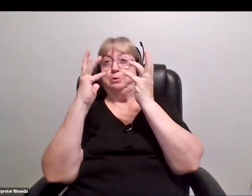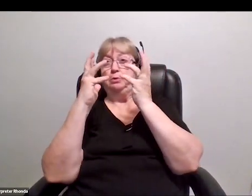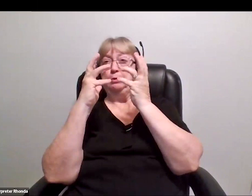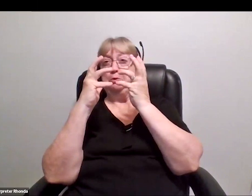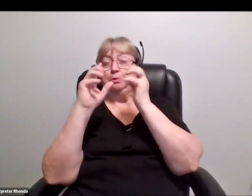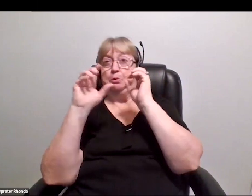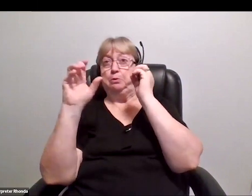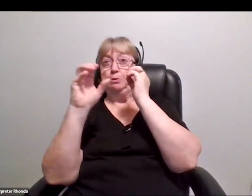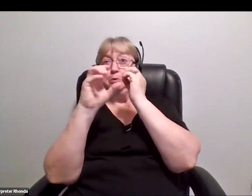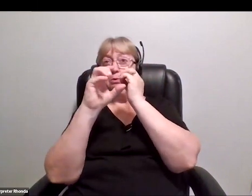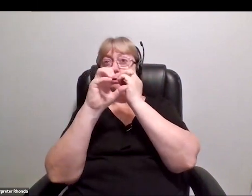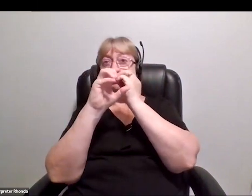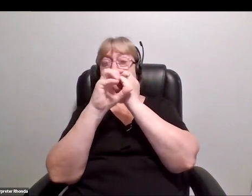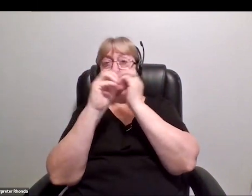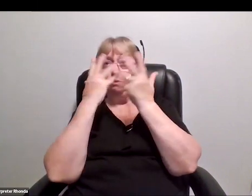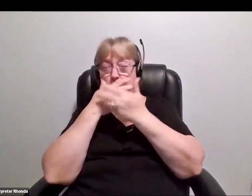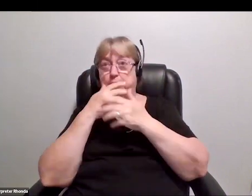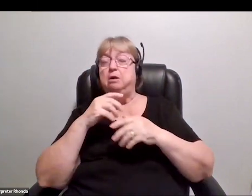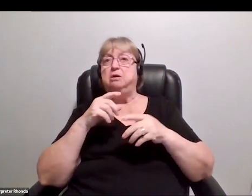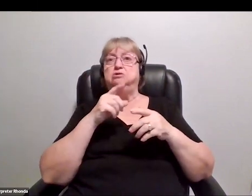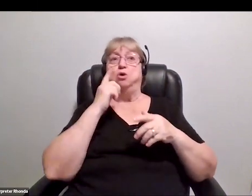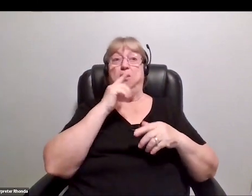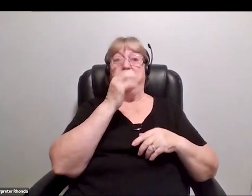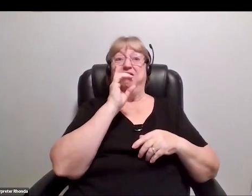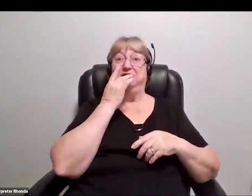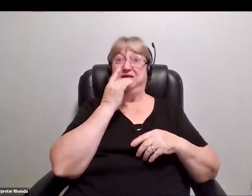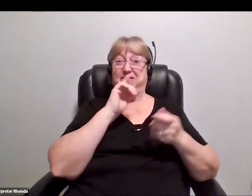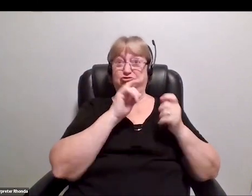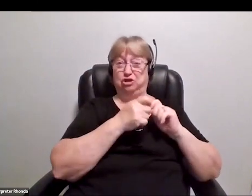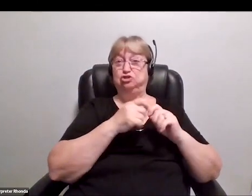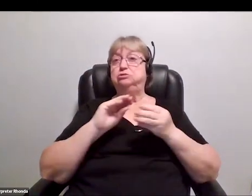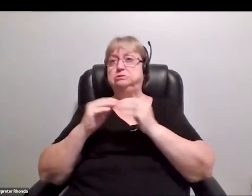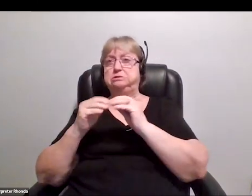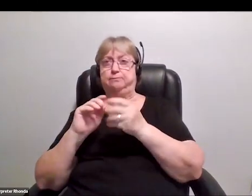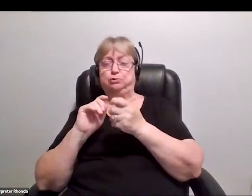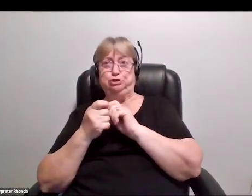The number changes. That gets read in through the microcontroller board or the mini computer,